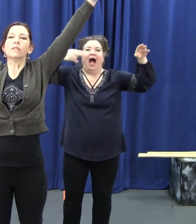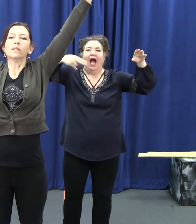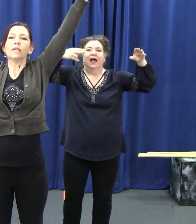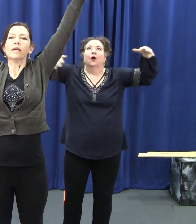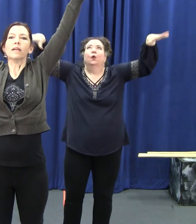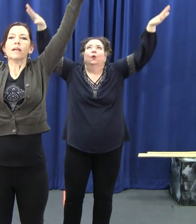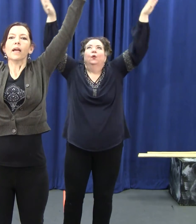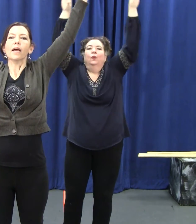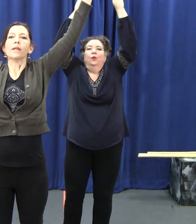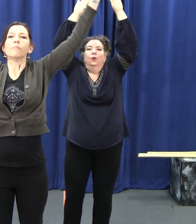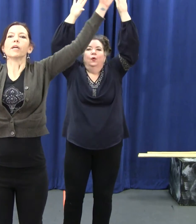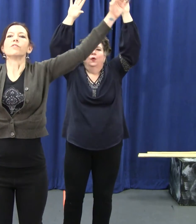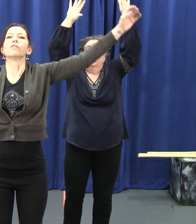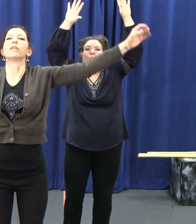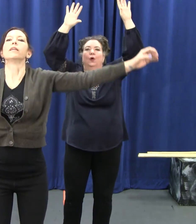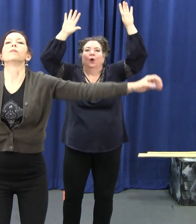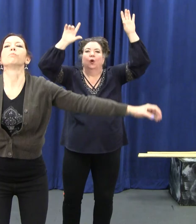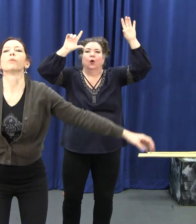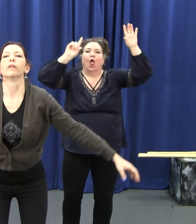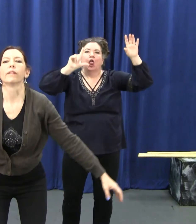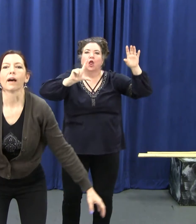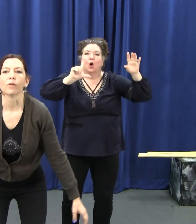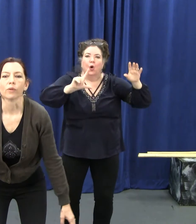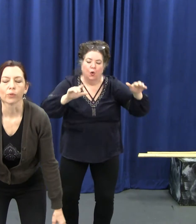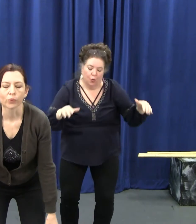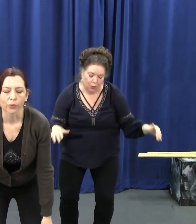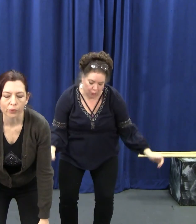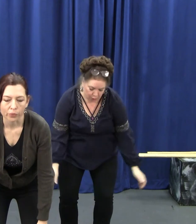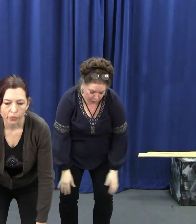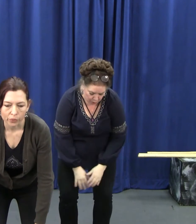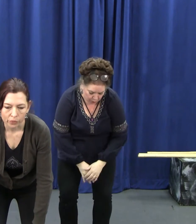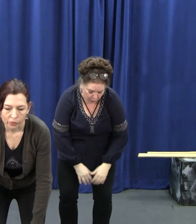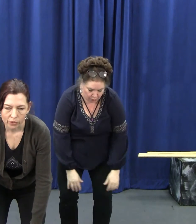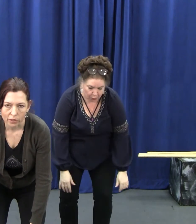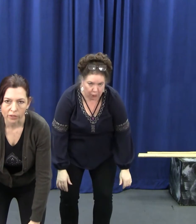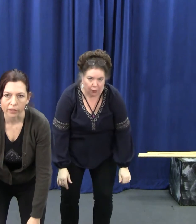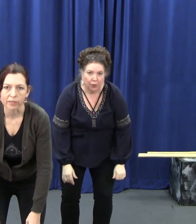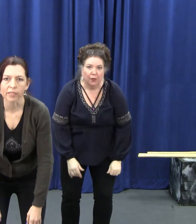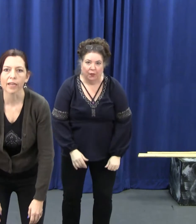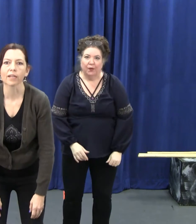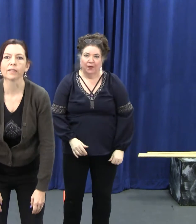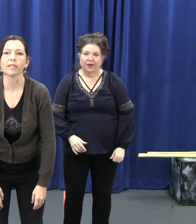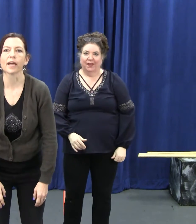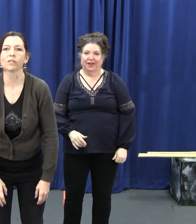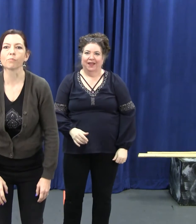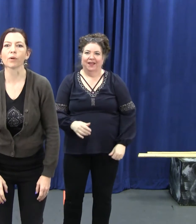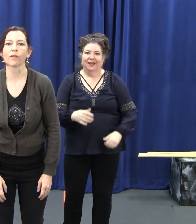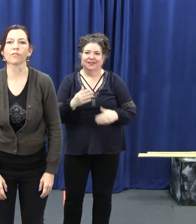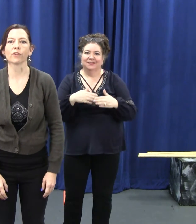breathe in.. and bend your knees.. breathe out.. good! Take in the next breath. You're